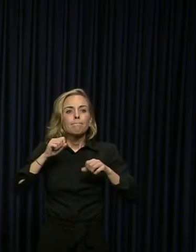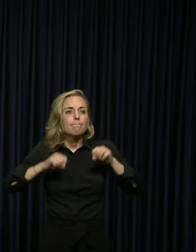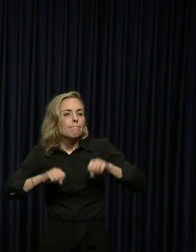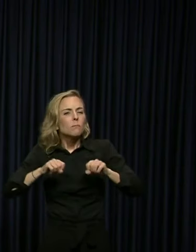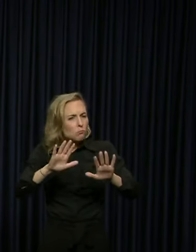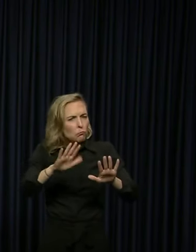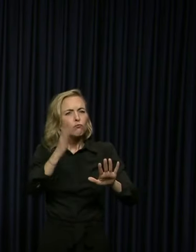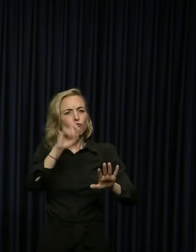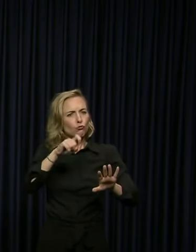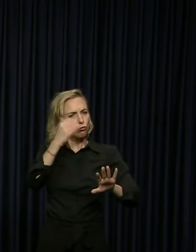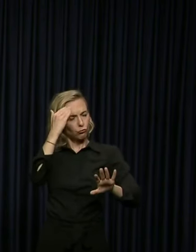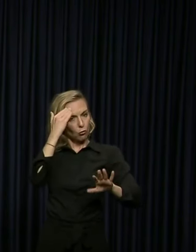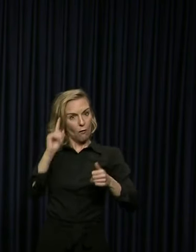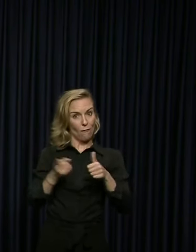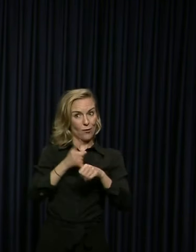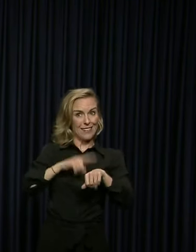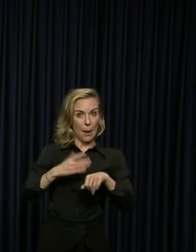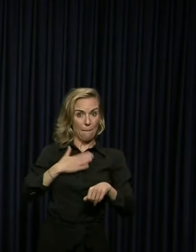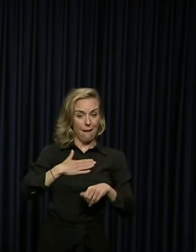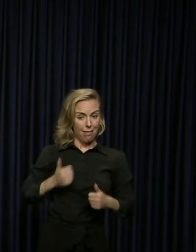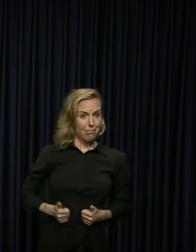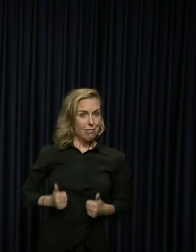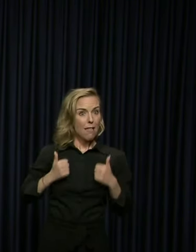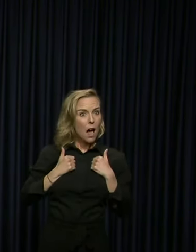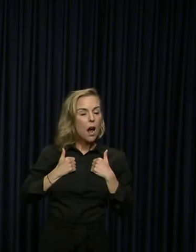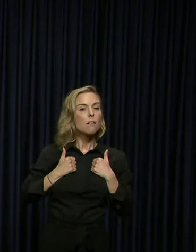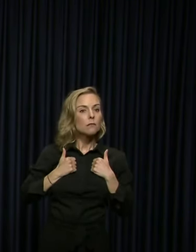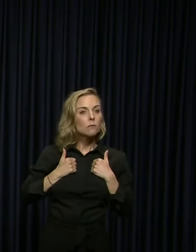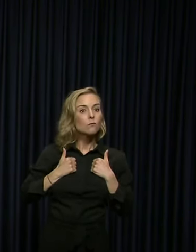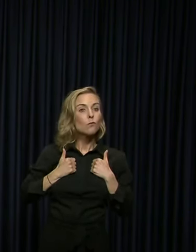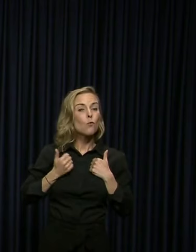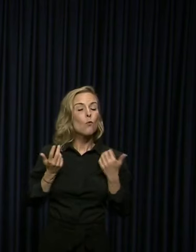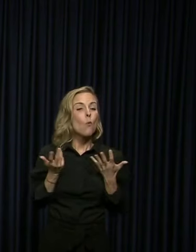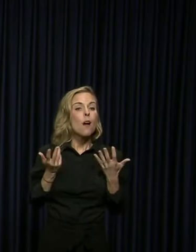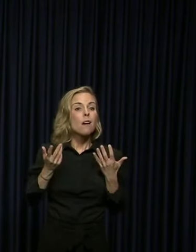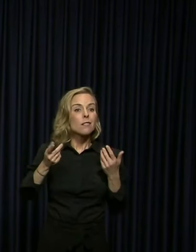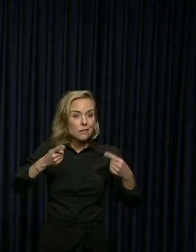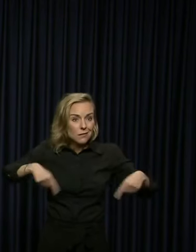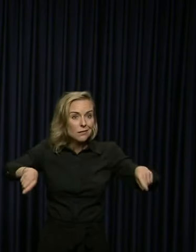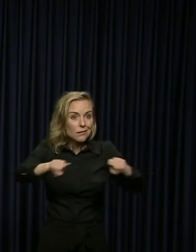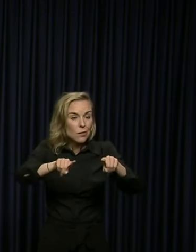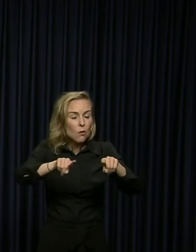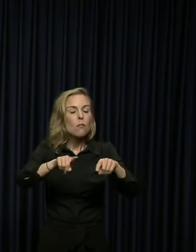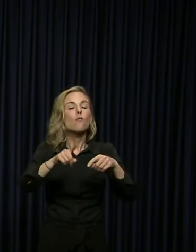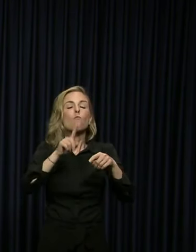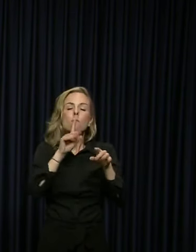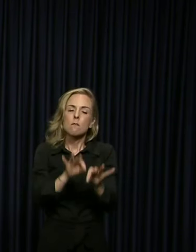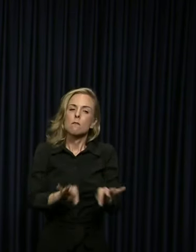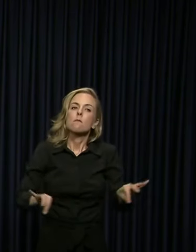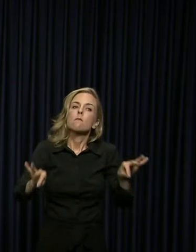PAST THIS CORONAVIRUS. SO BE HEALTHY AT HOME.